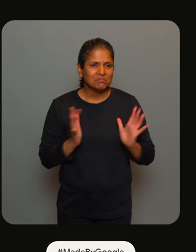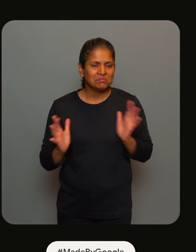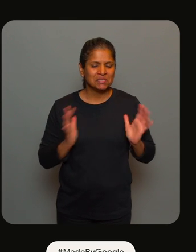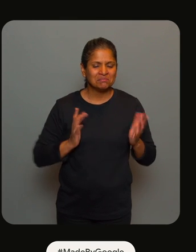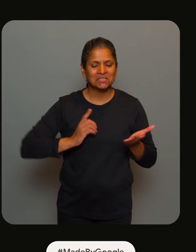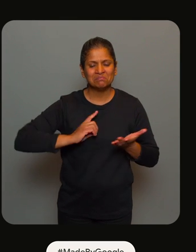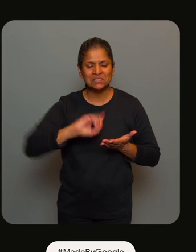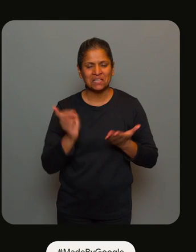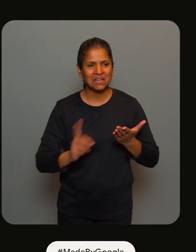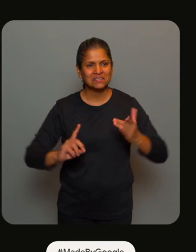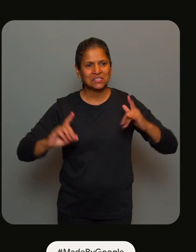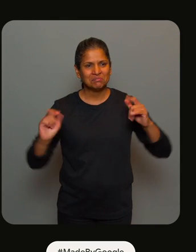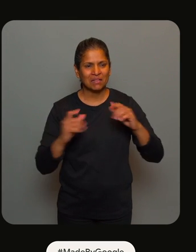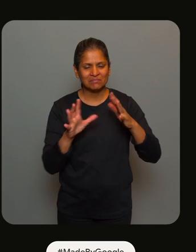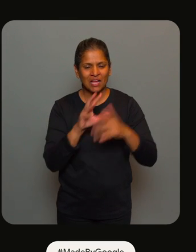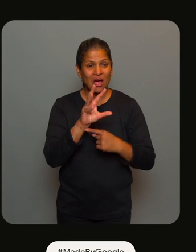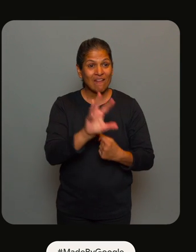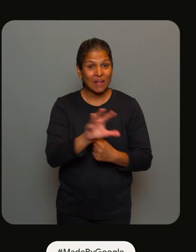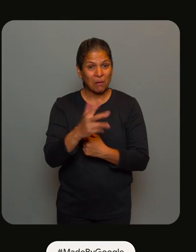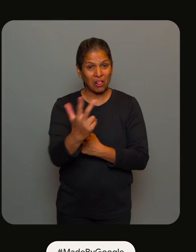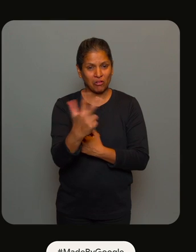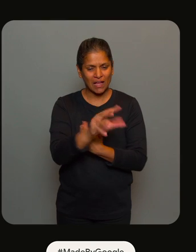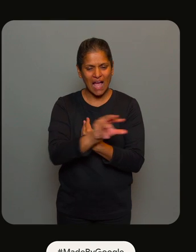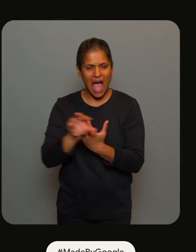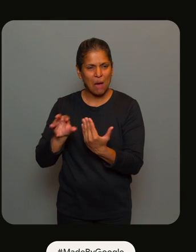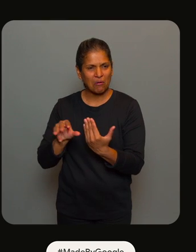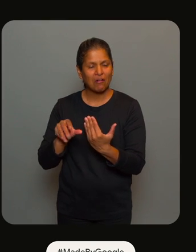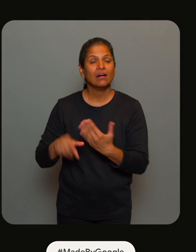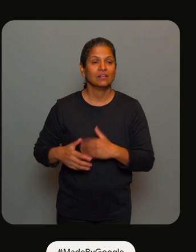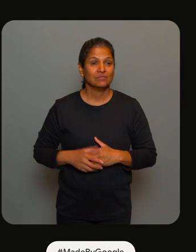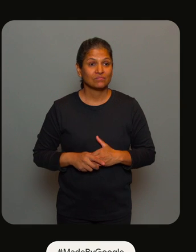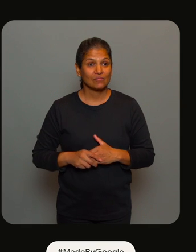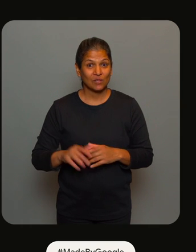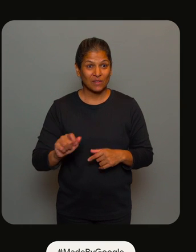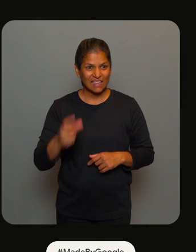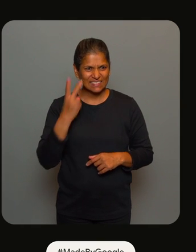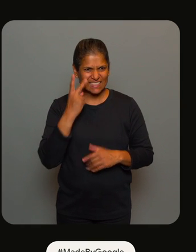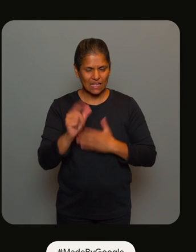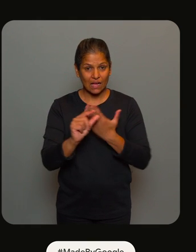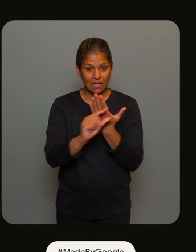performance to match. You can see the premium polished aluminum finish on the camera